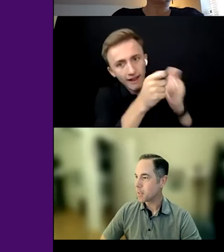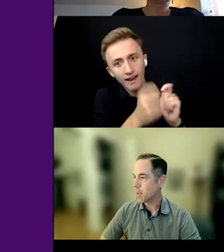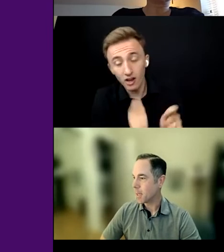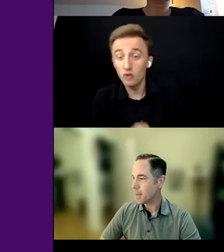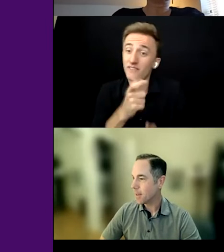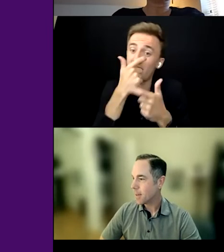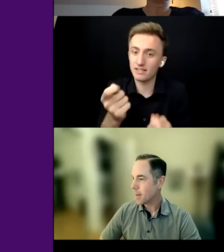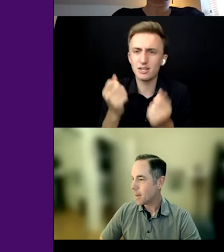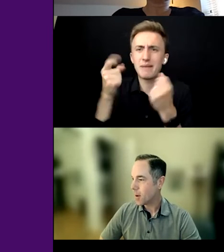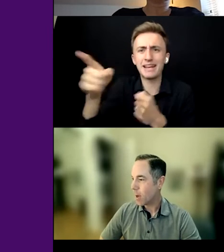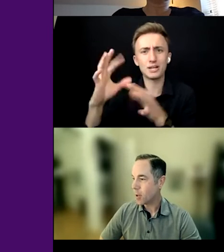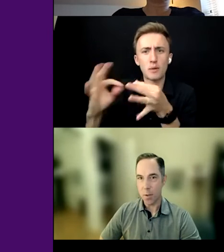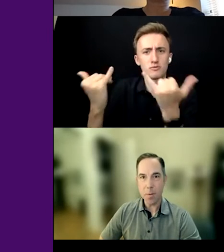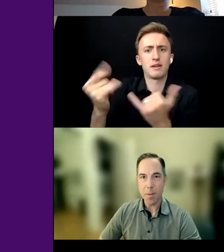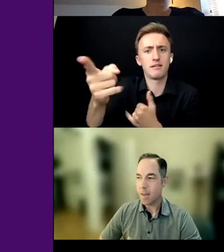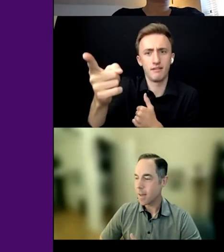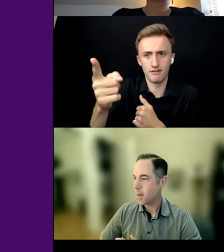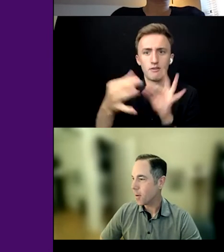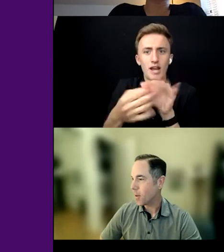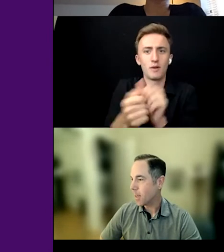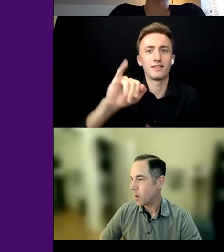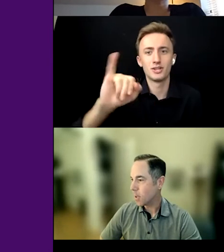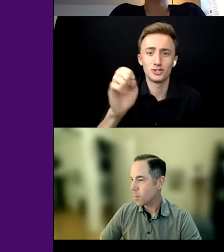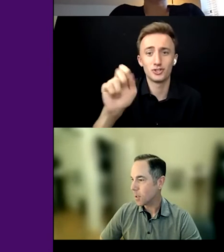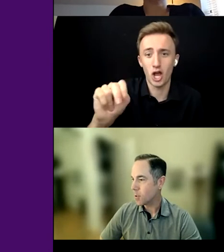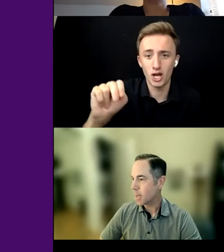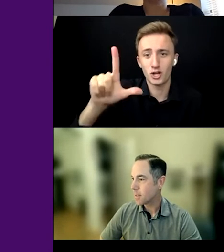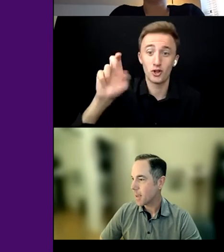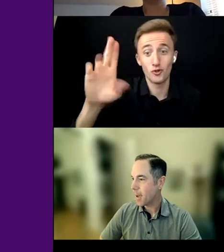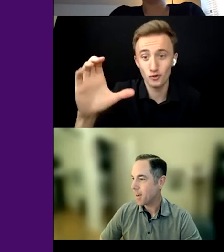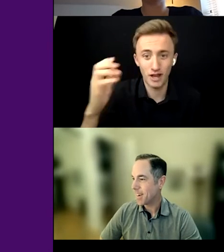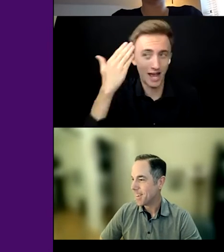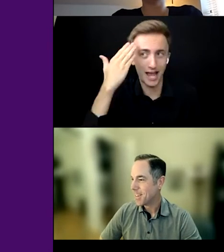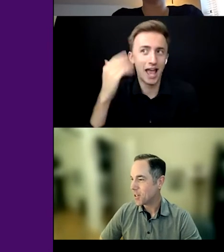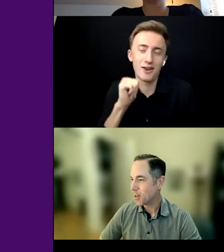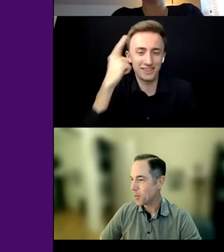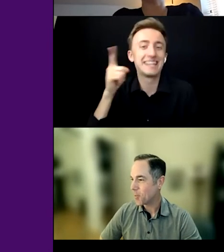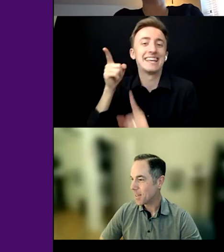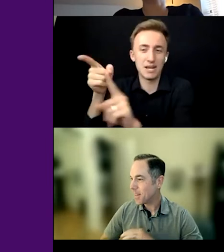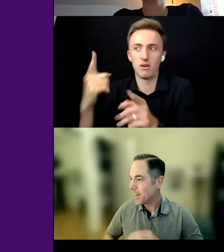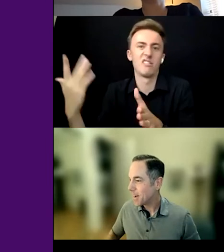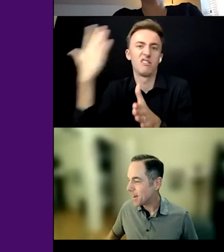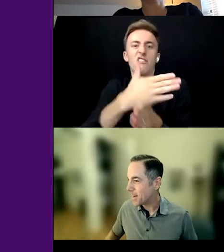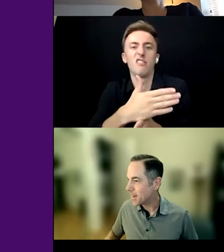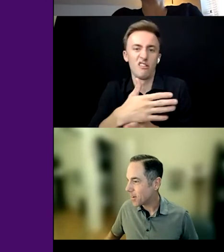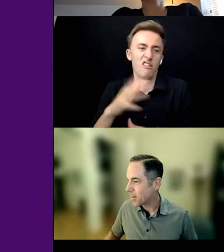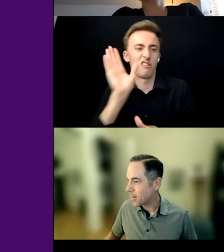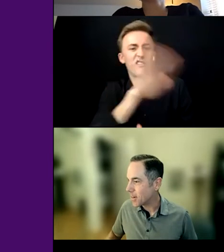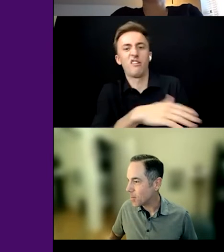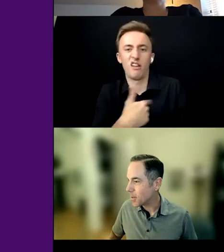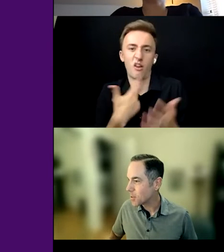coming in about Jean Luc Picard, that nobody would object about having him read our emails